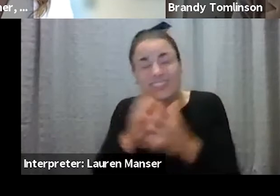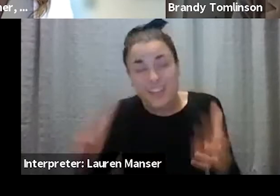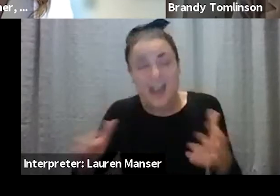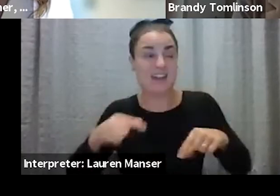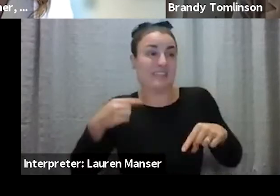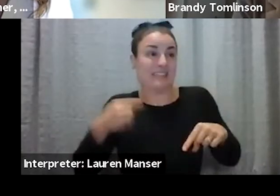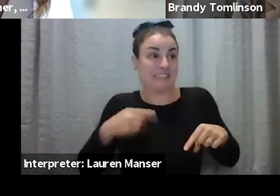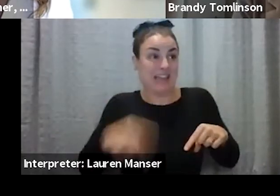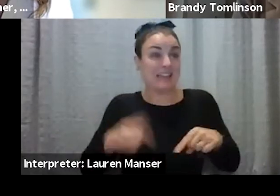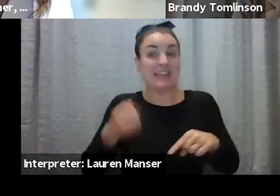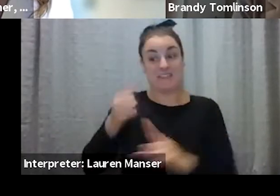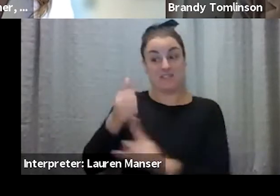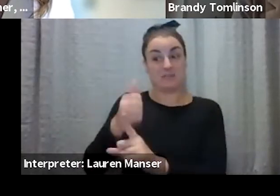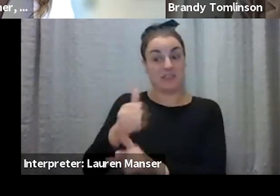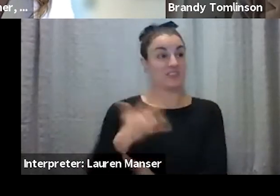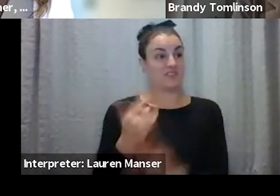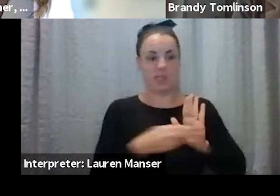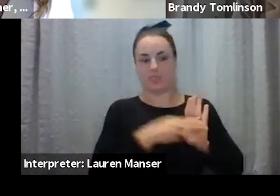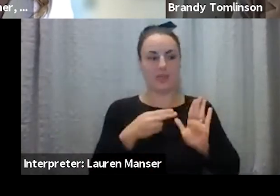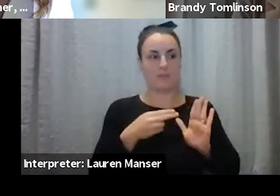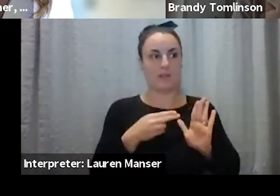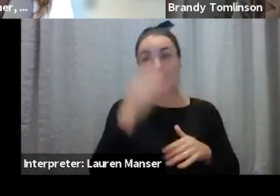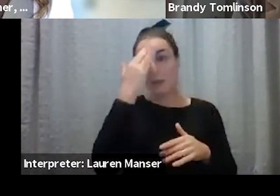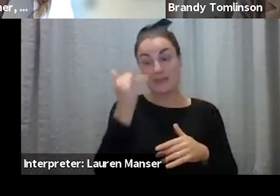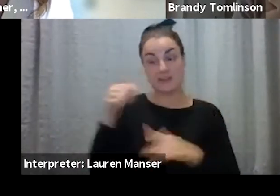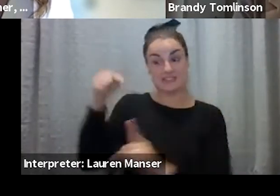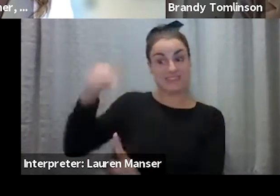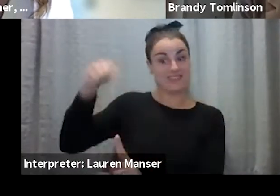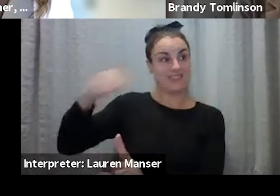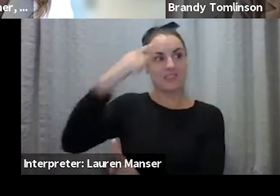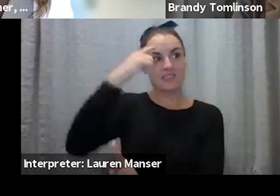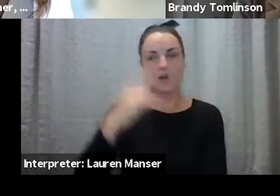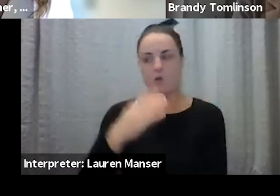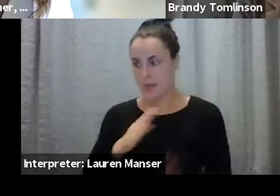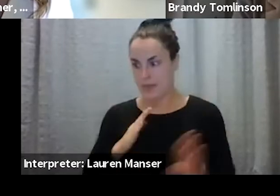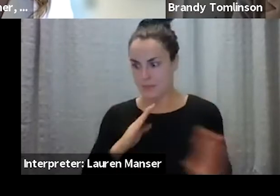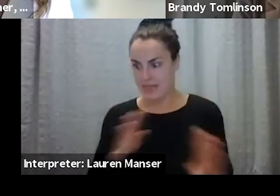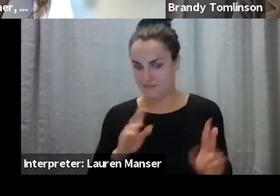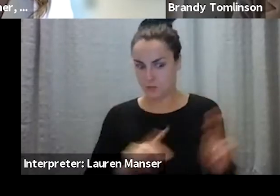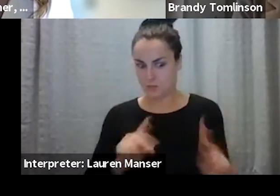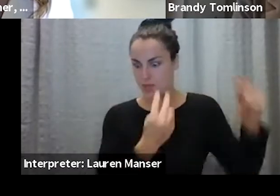because they feel that their behavior is under a microscope, and their work is no longer being viewed the same